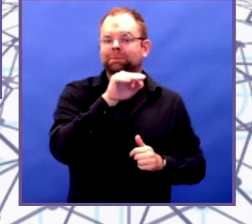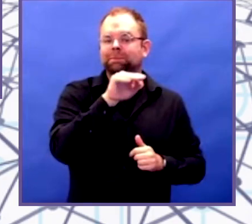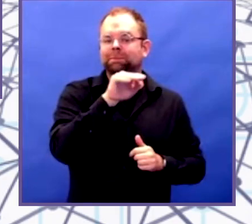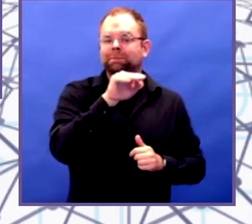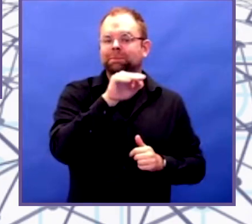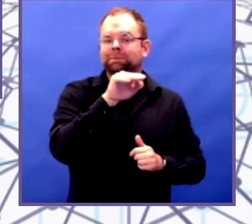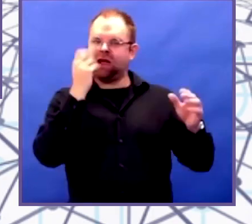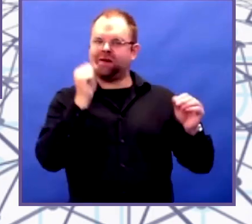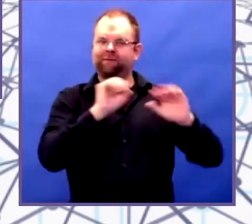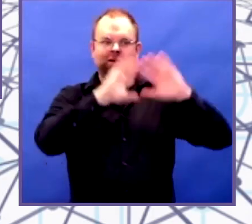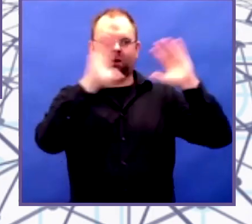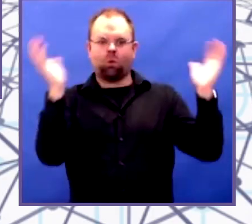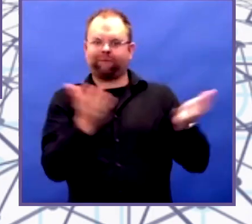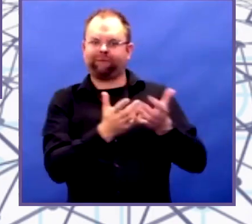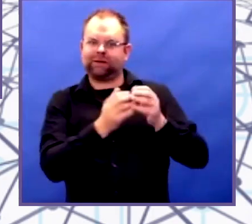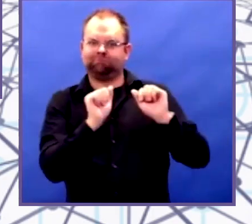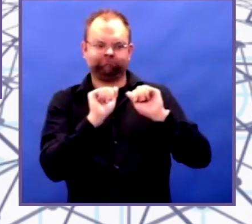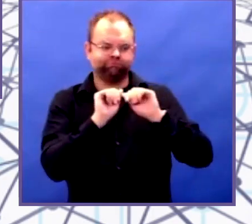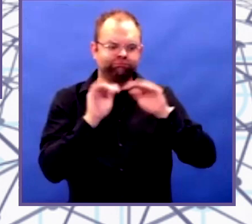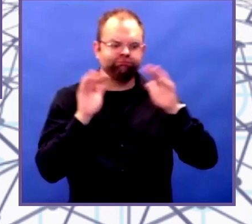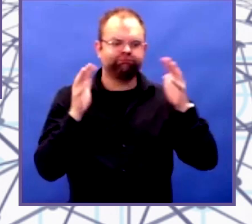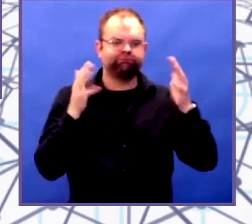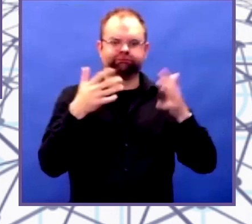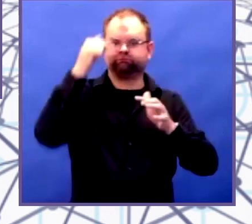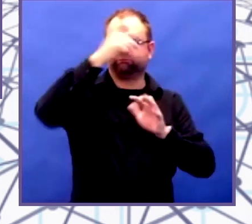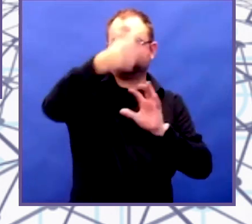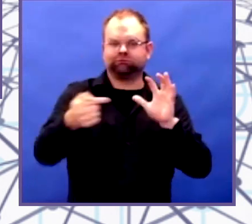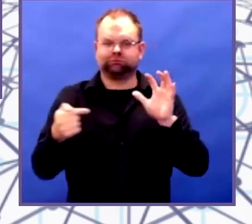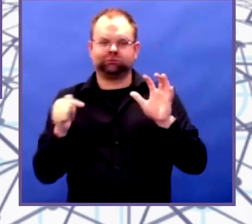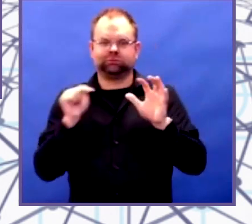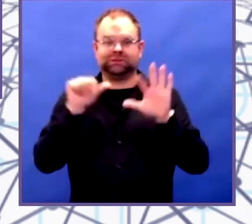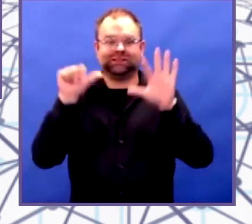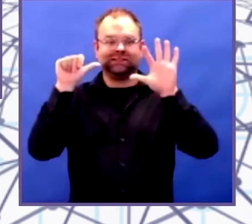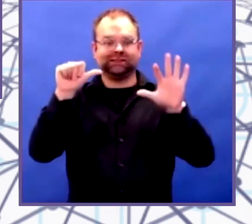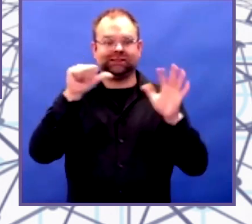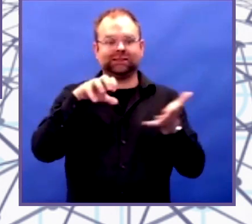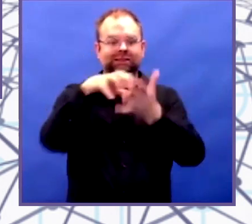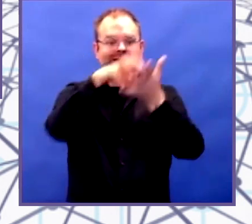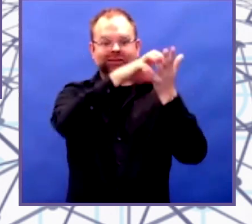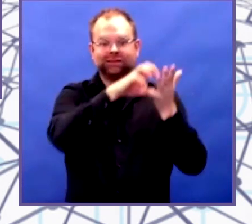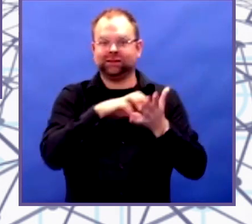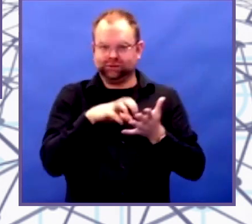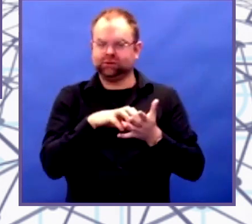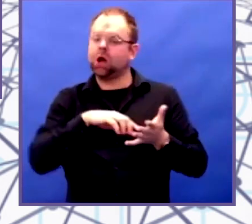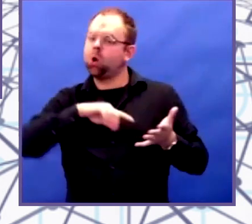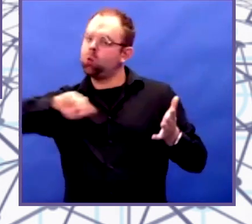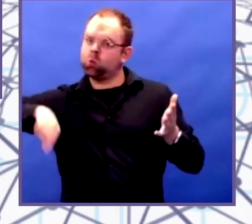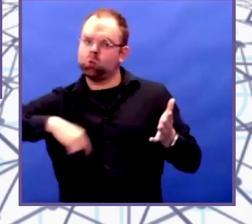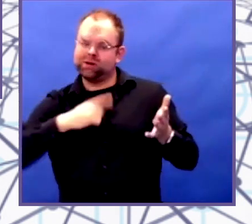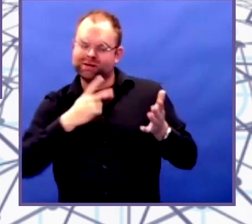And I have Maria Clara Not from El Camite who's been working with us closely as a consultant on this.